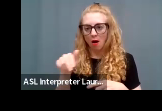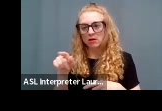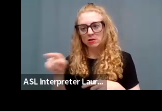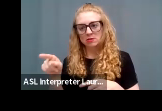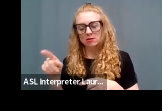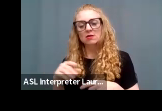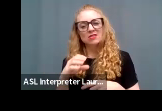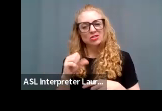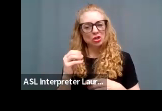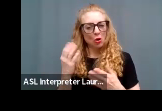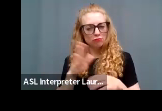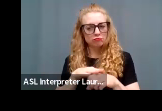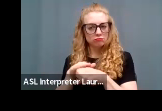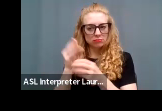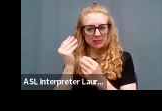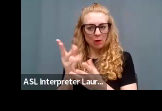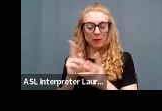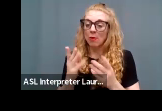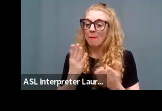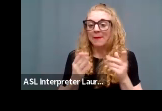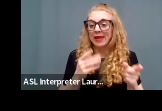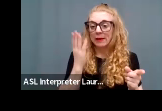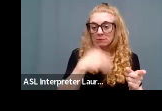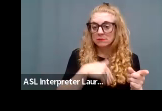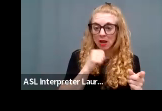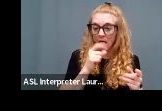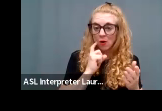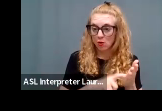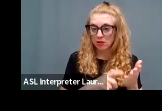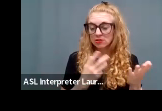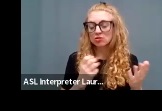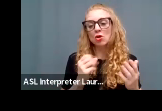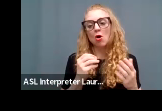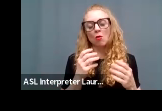should be made aware of that he might not even notice right so making sure that maybe